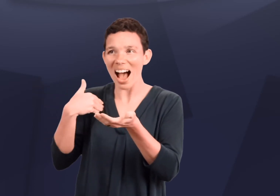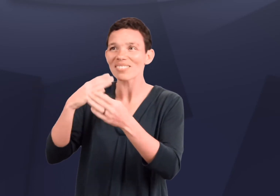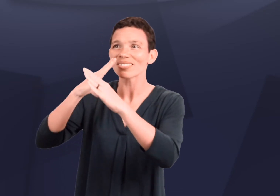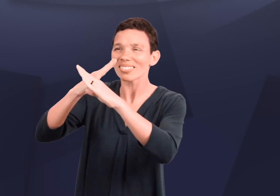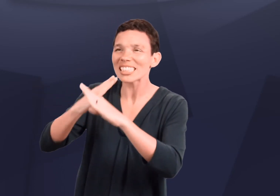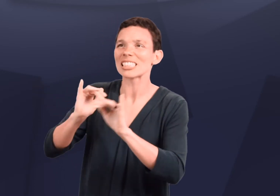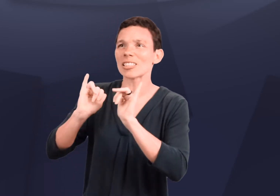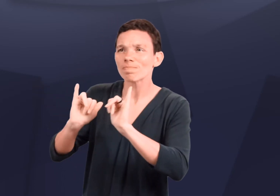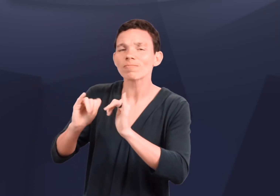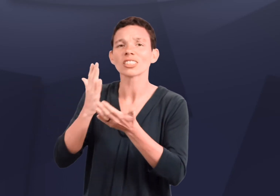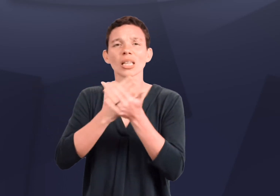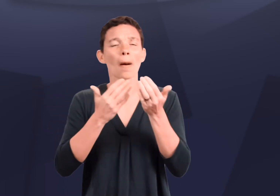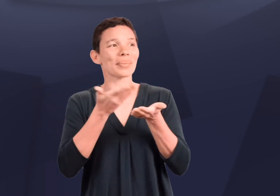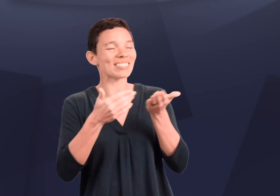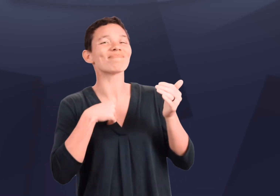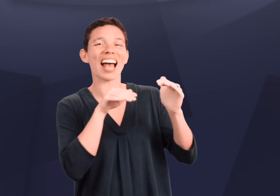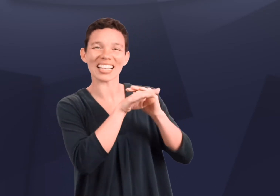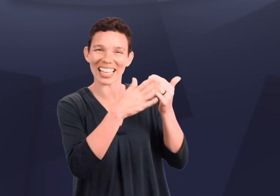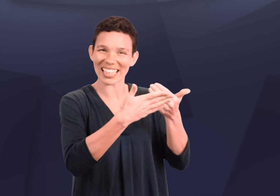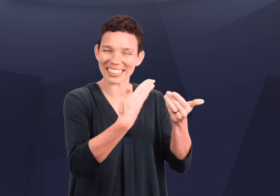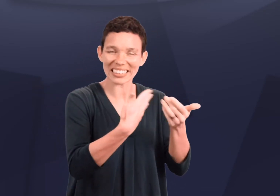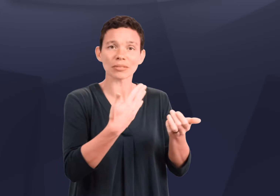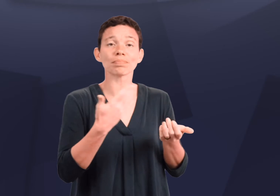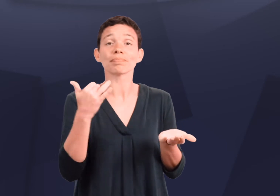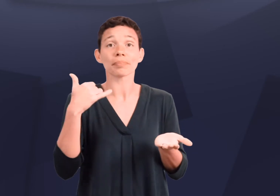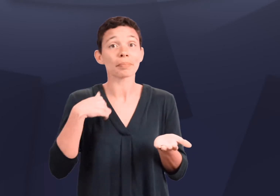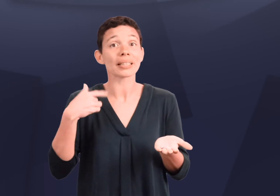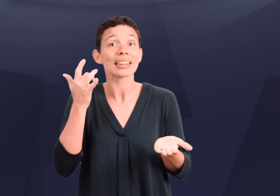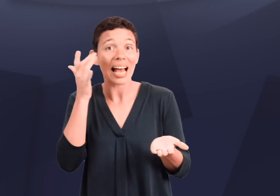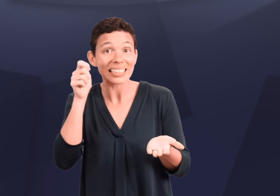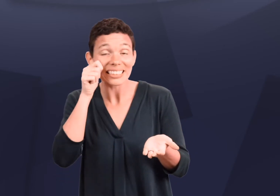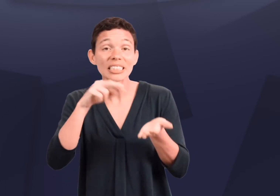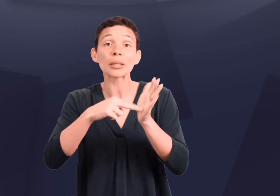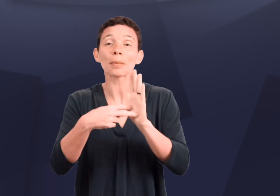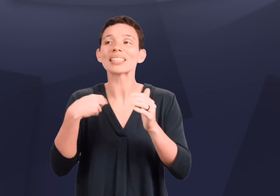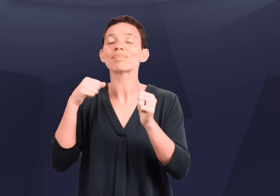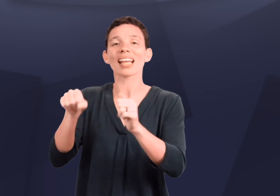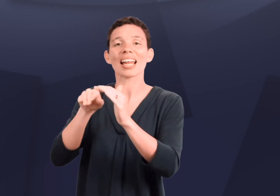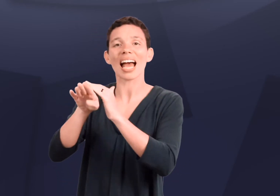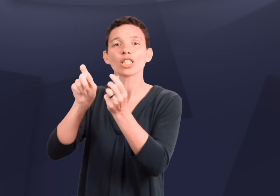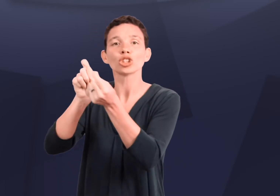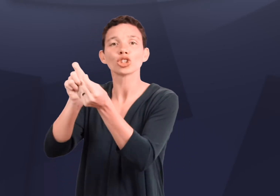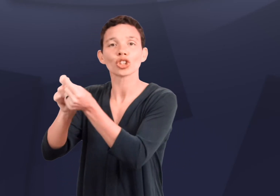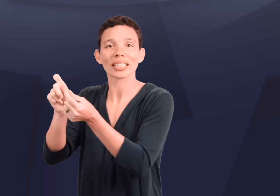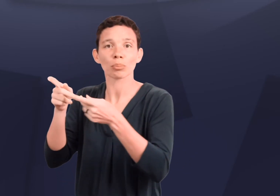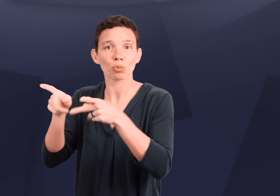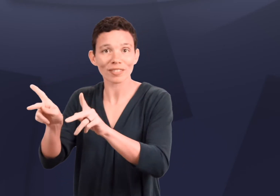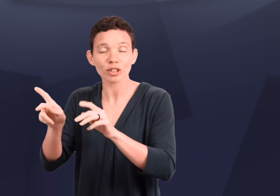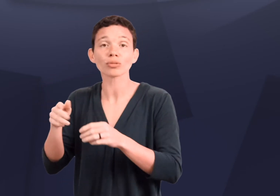Some resources are easy to access, while others are less accessible for me. For example, as a light-skin person,